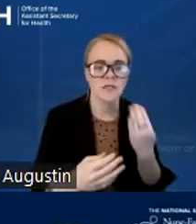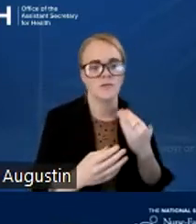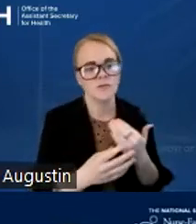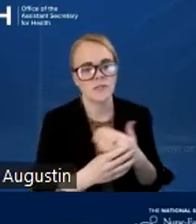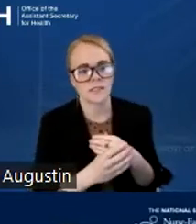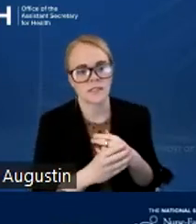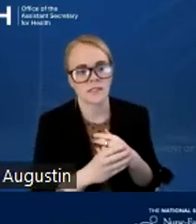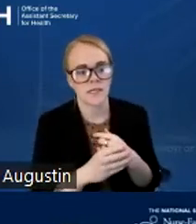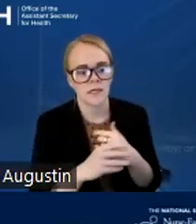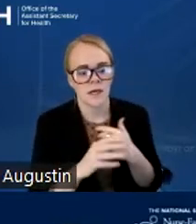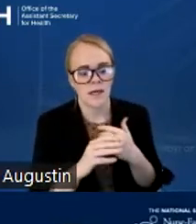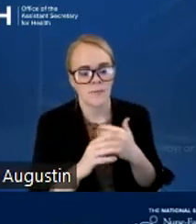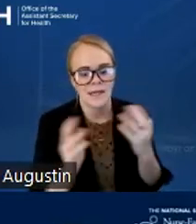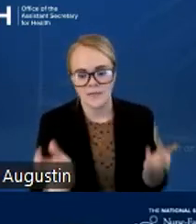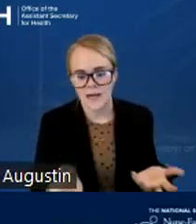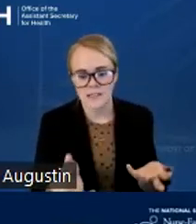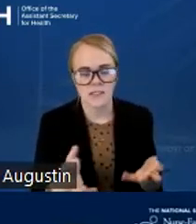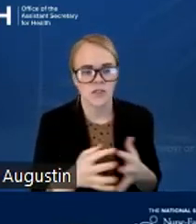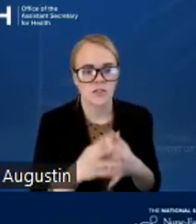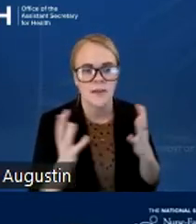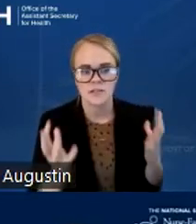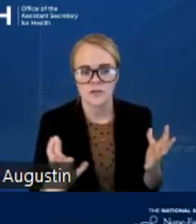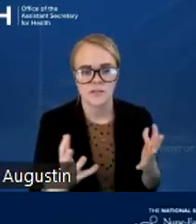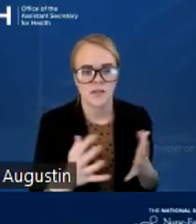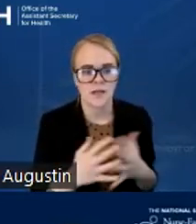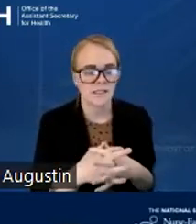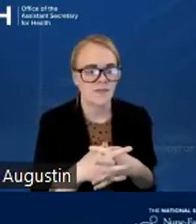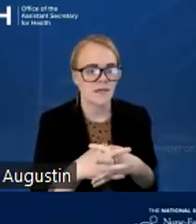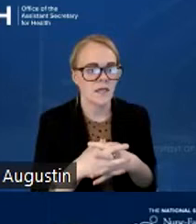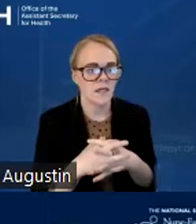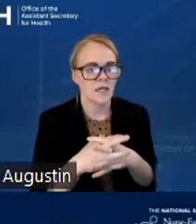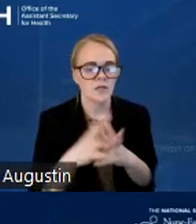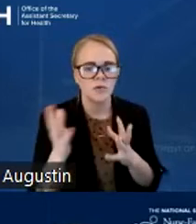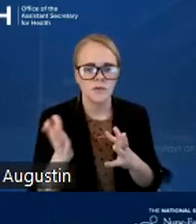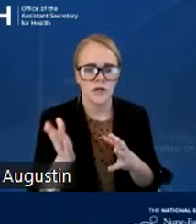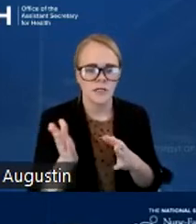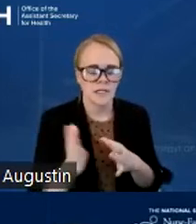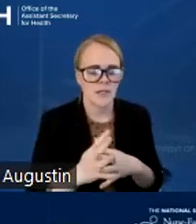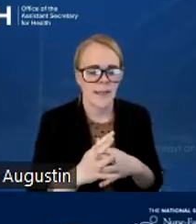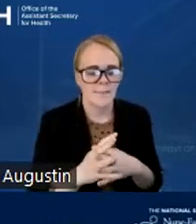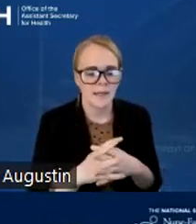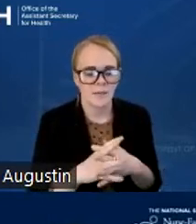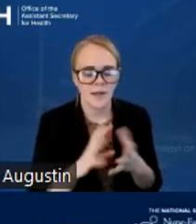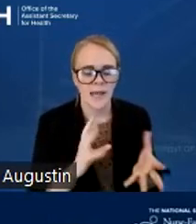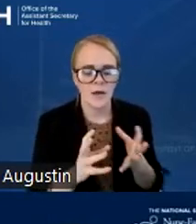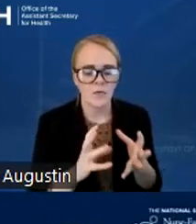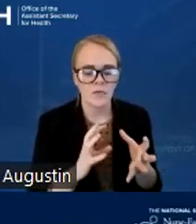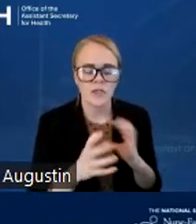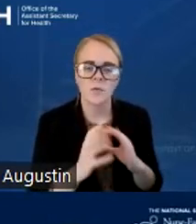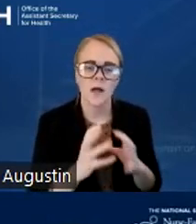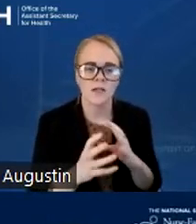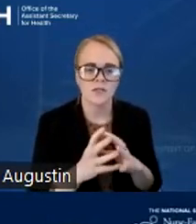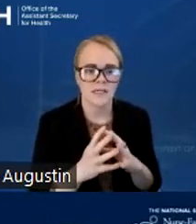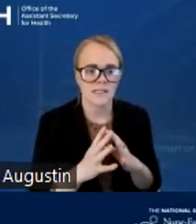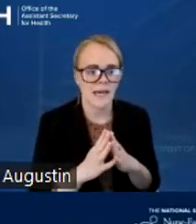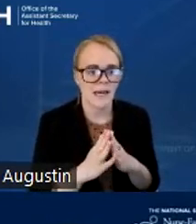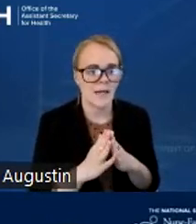living in food deserts, lack of access to space or physical activity. You're trying to touch on that, Megan, but how do you all address that?